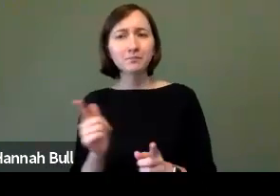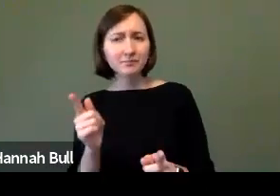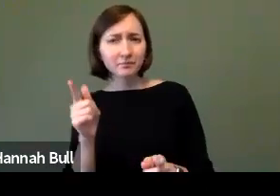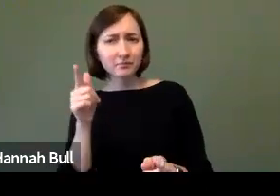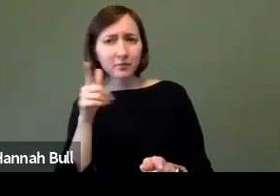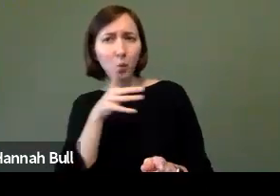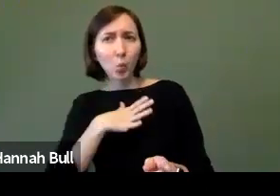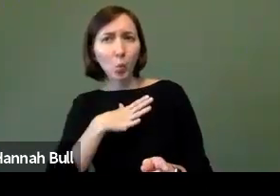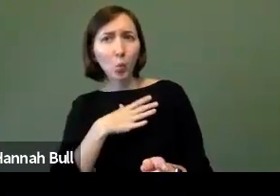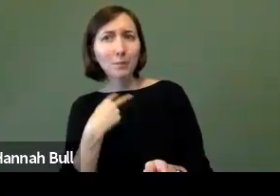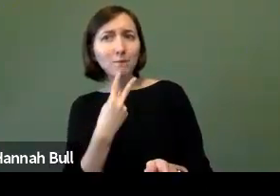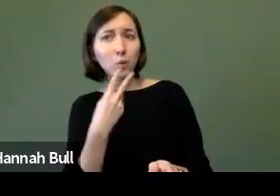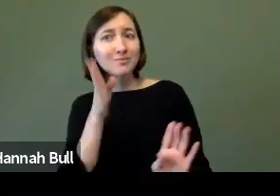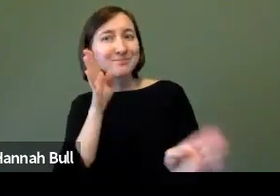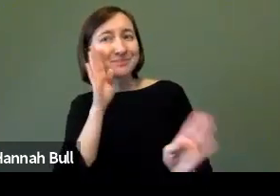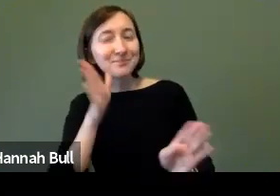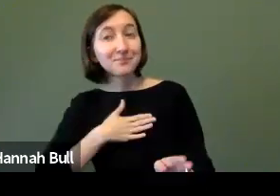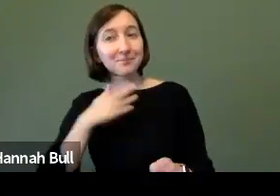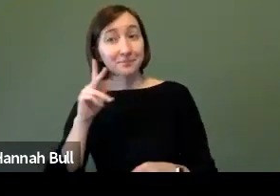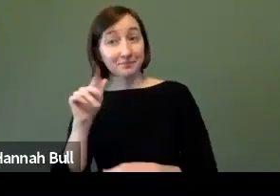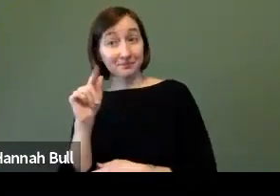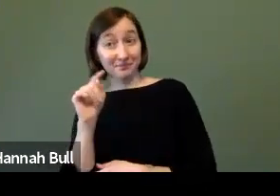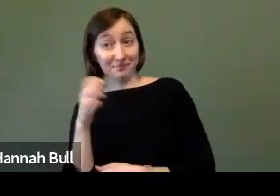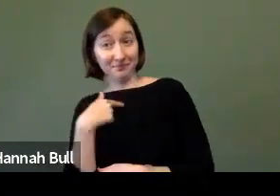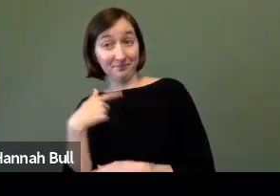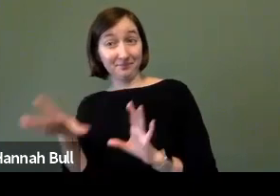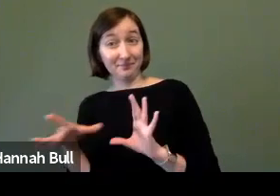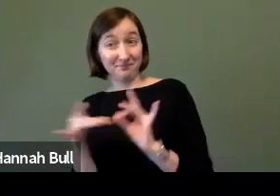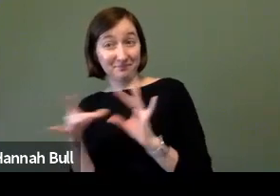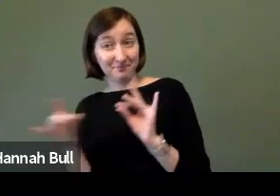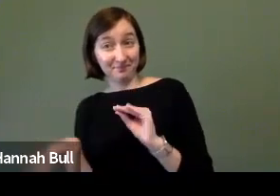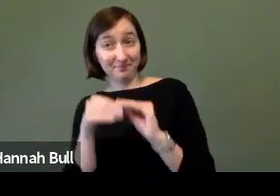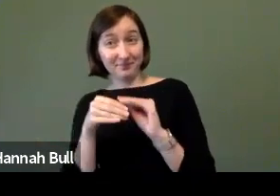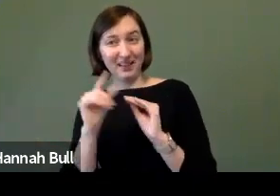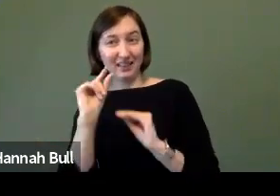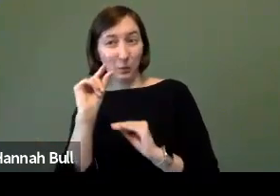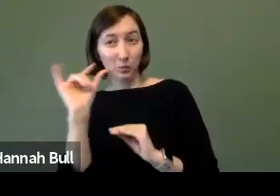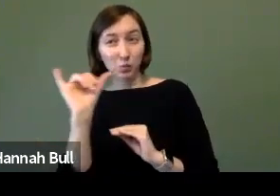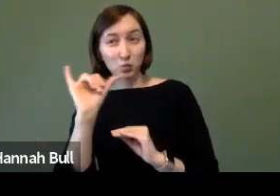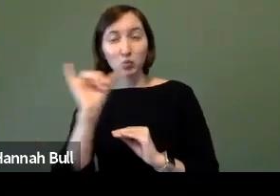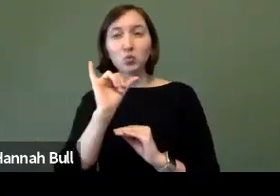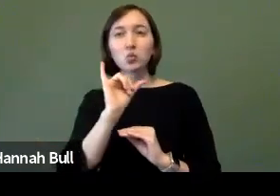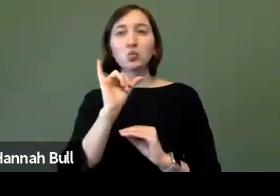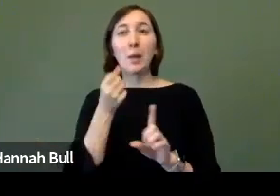Kate Brady: Danny, I can add a little bit about the impact on care attendants. Would that be helpful?